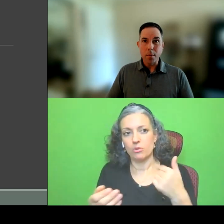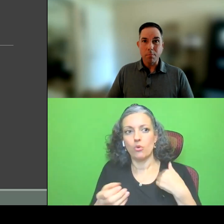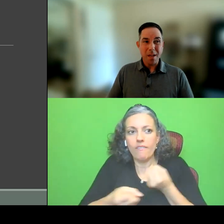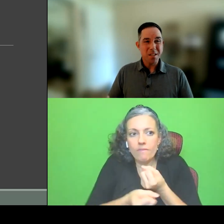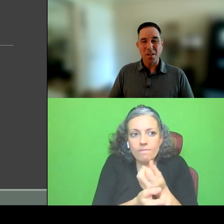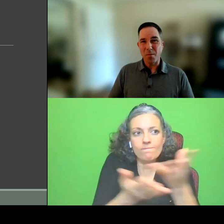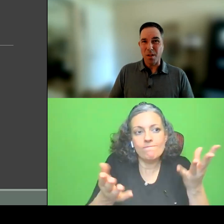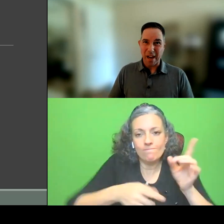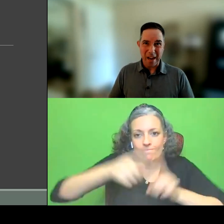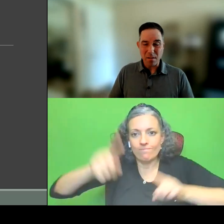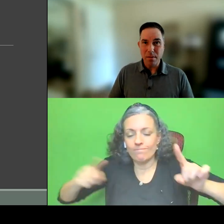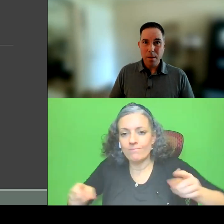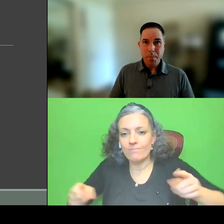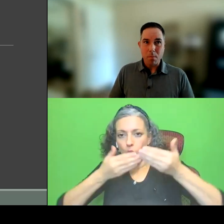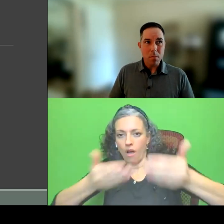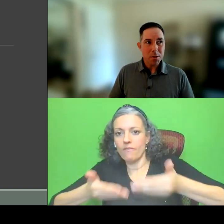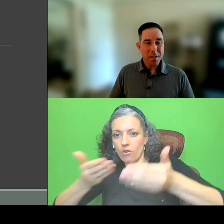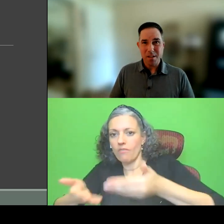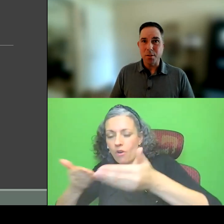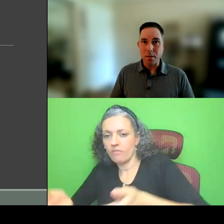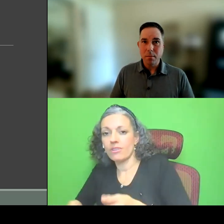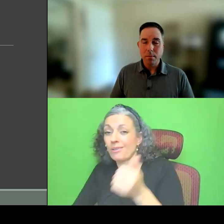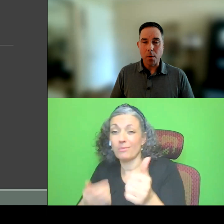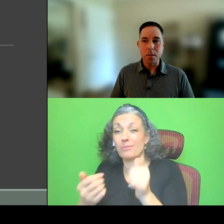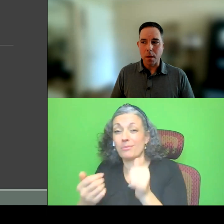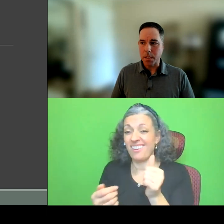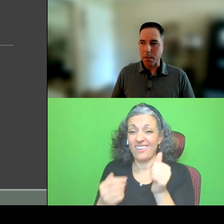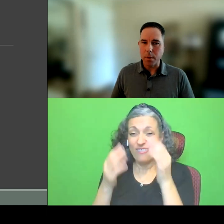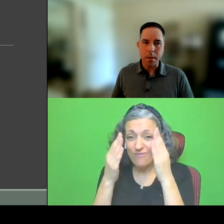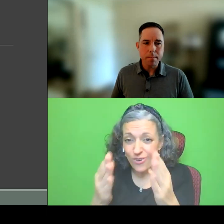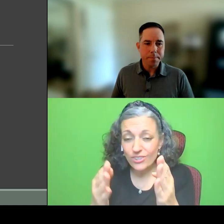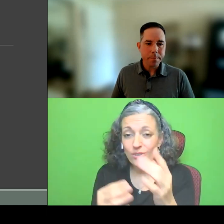those may still not really have much attention focused on accessibility.